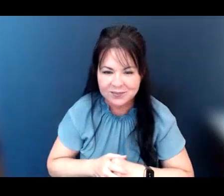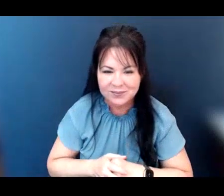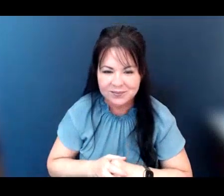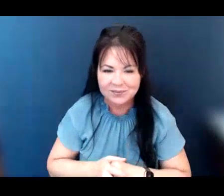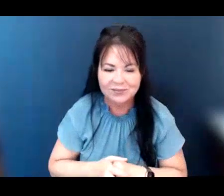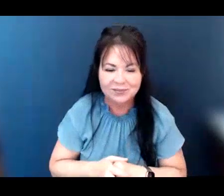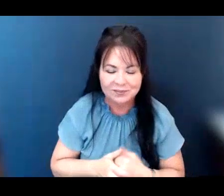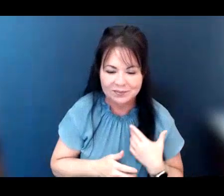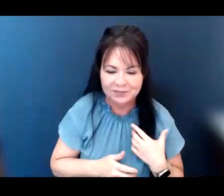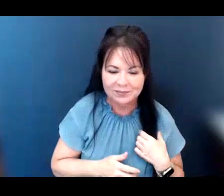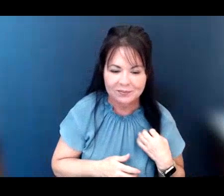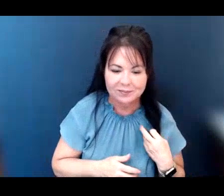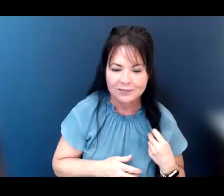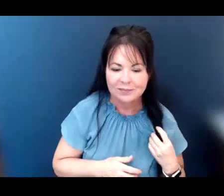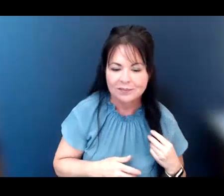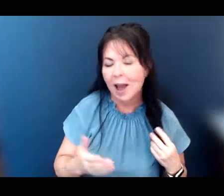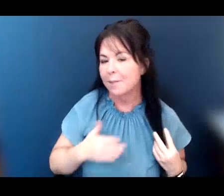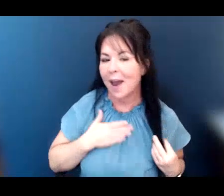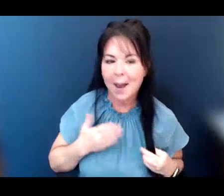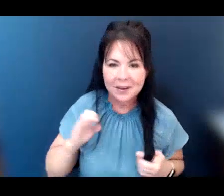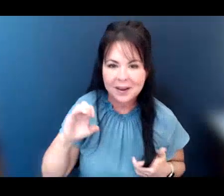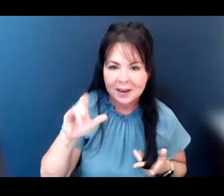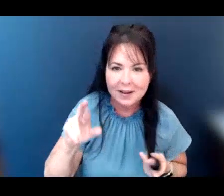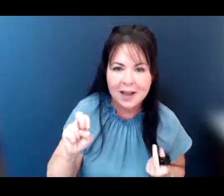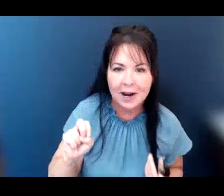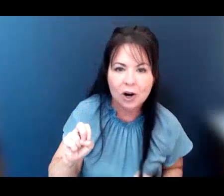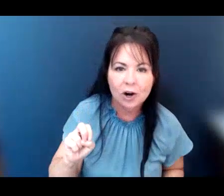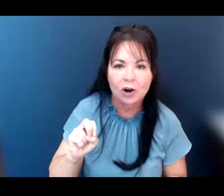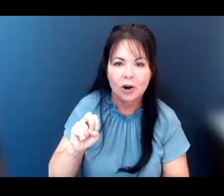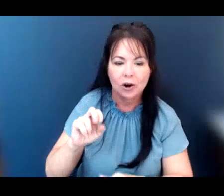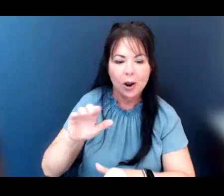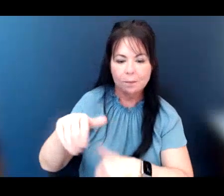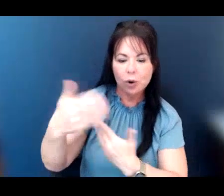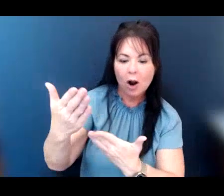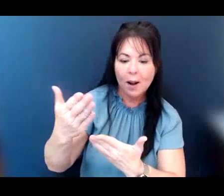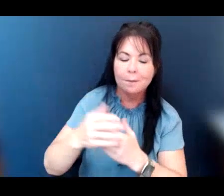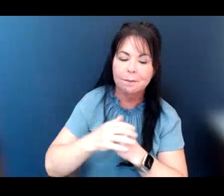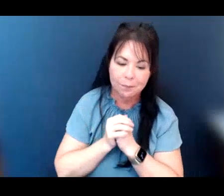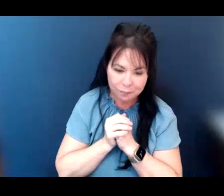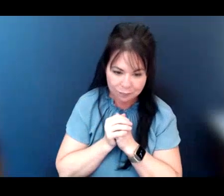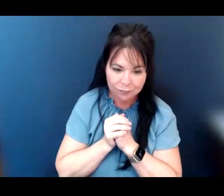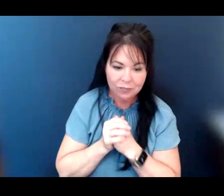And I'm so glad Claire brought that up. And I really want-- one of my favorite lines from one of my favorite movies